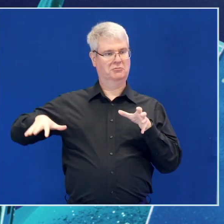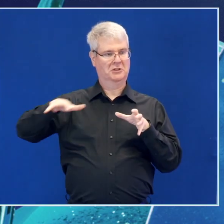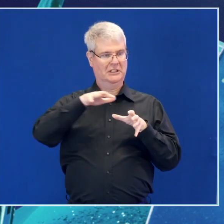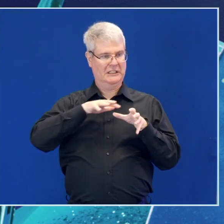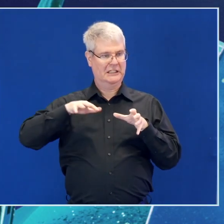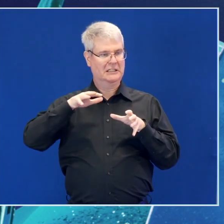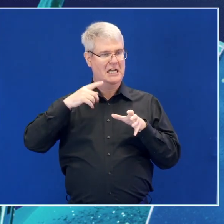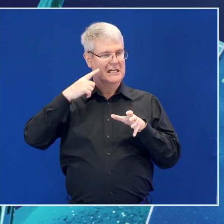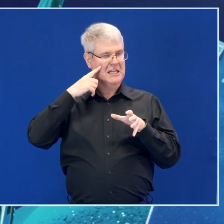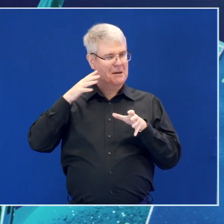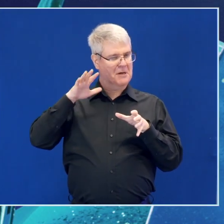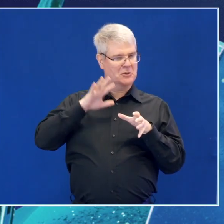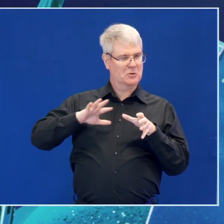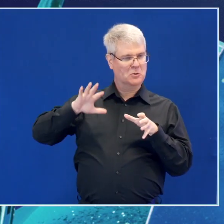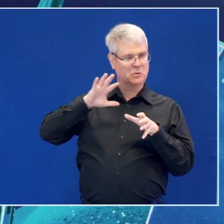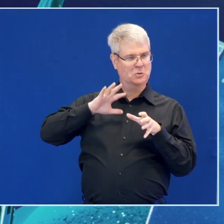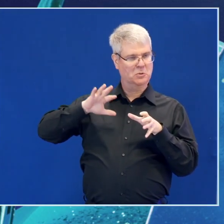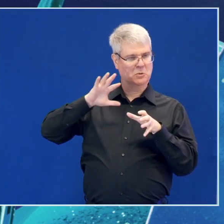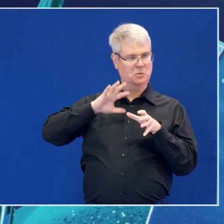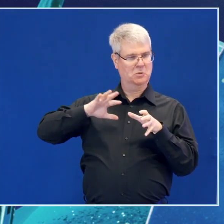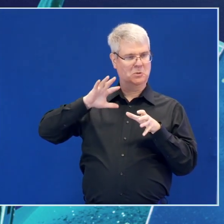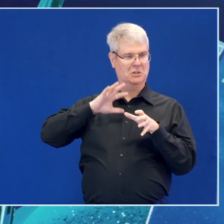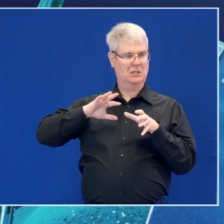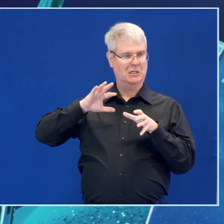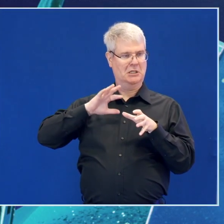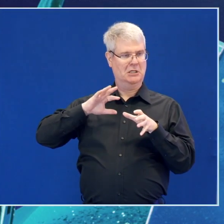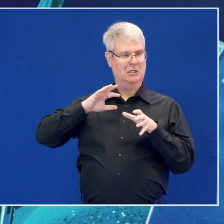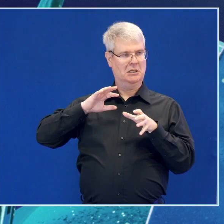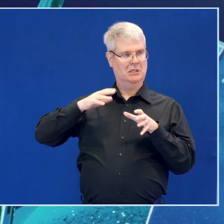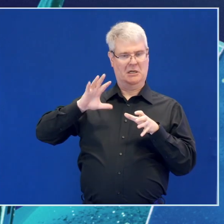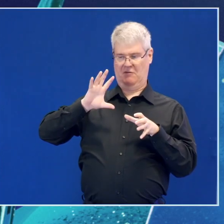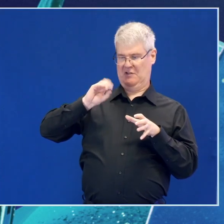who are all focused on neuroinclusion within their companies, whether they started